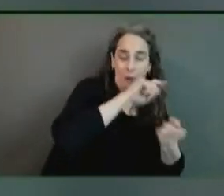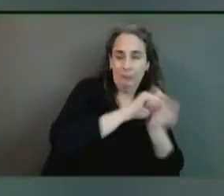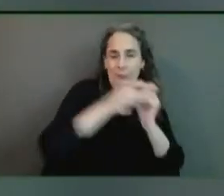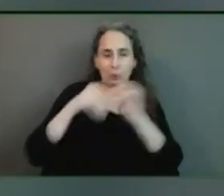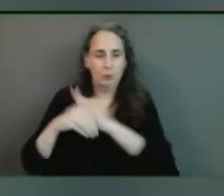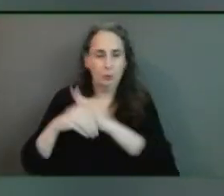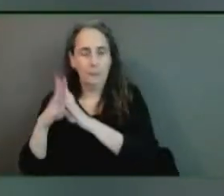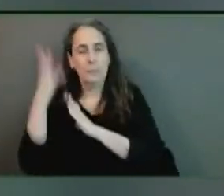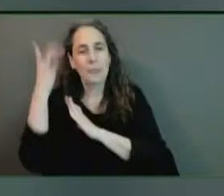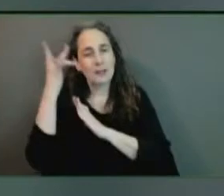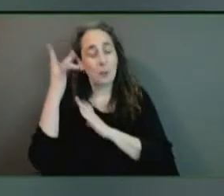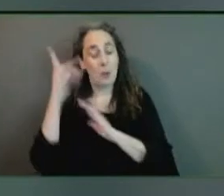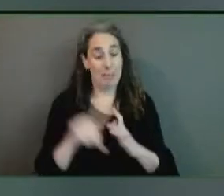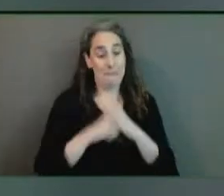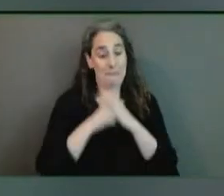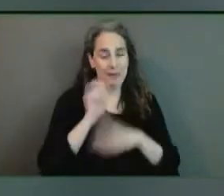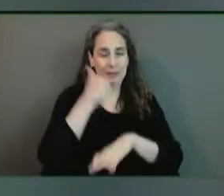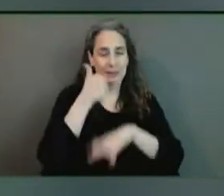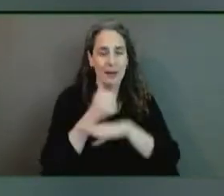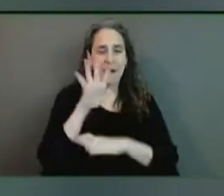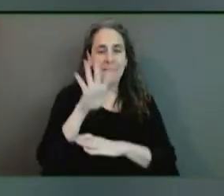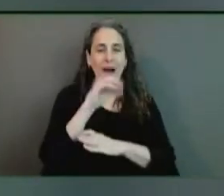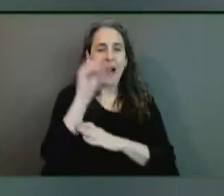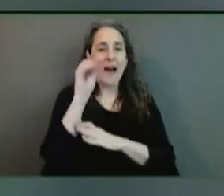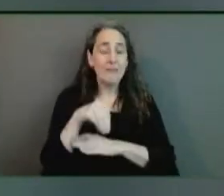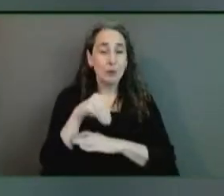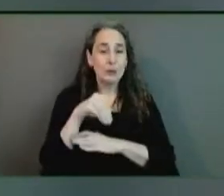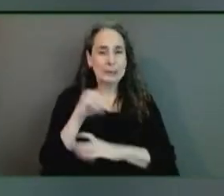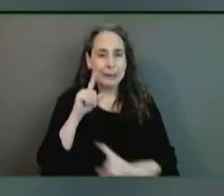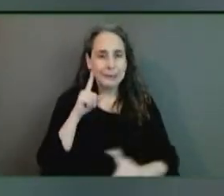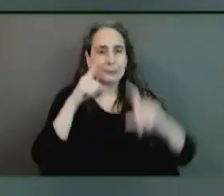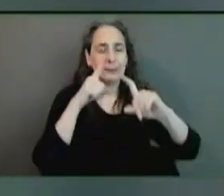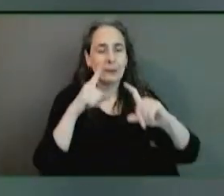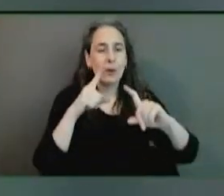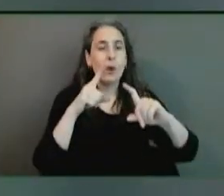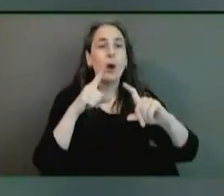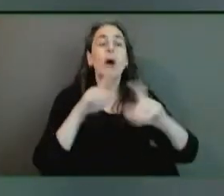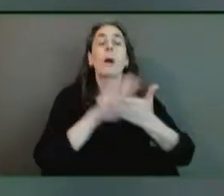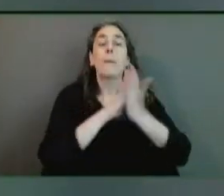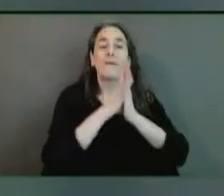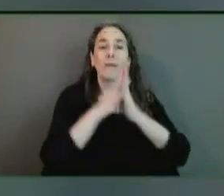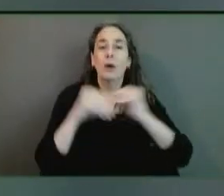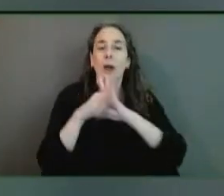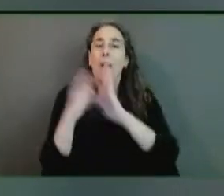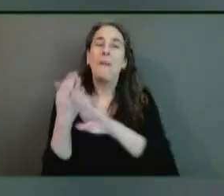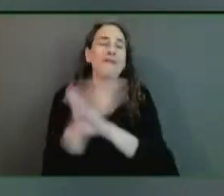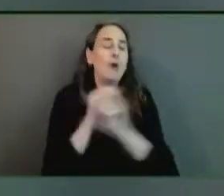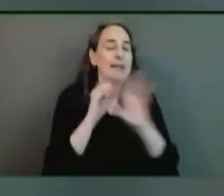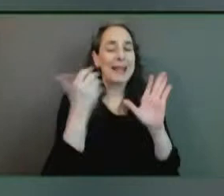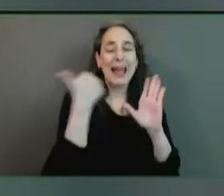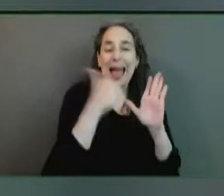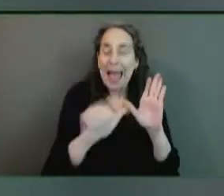learning. That explains why we initially established a 5% threshold for conderi